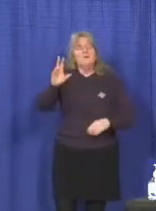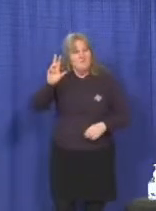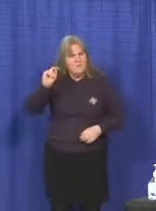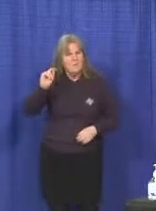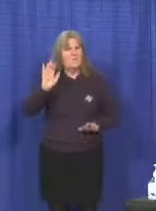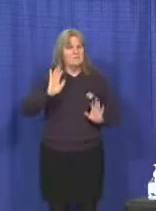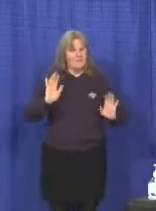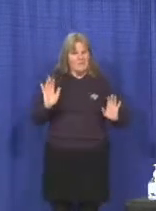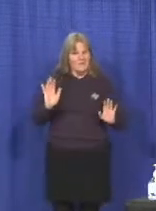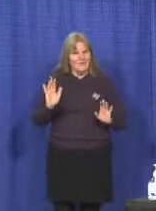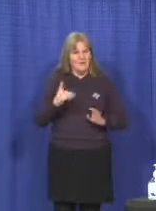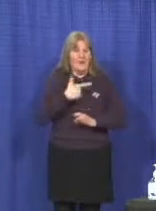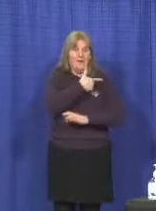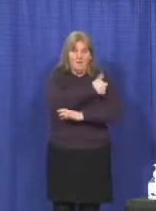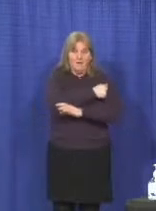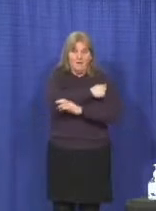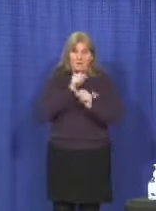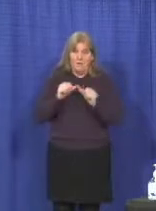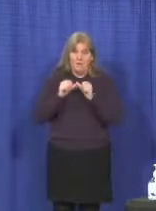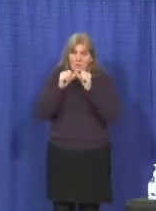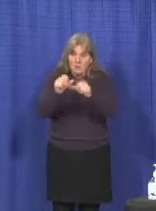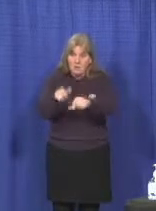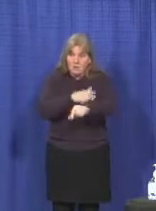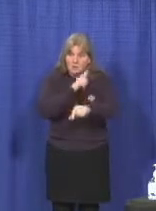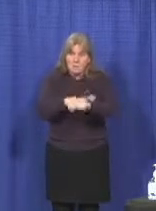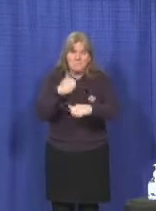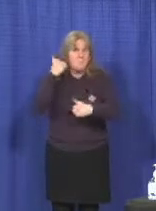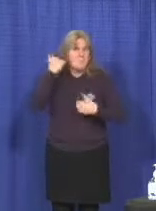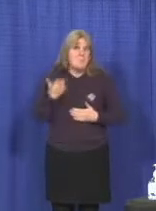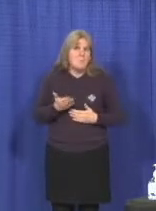long the vaccine will last we don't know how well the vaccine